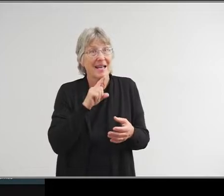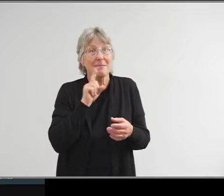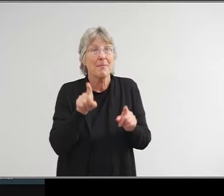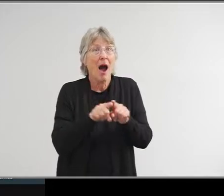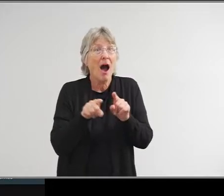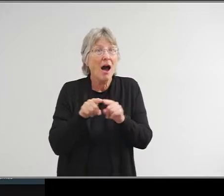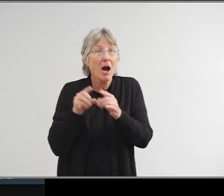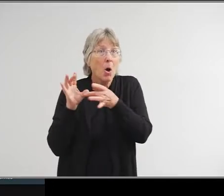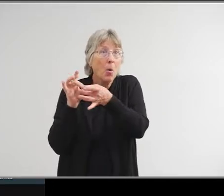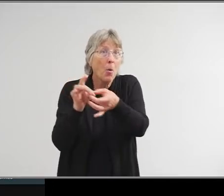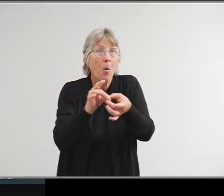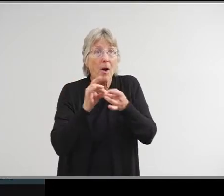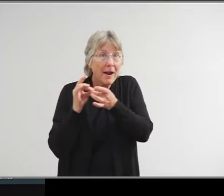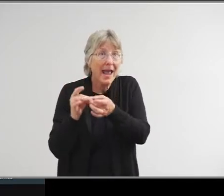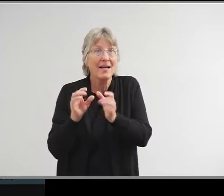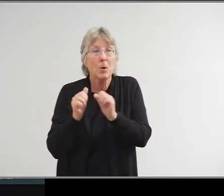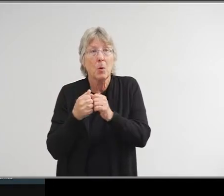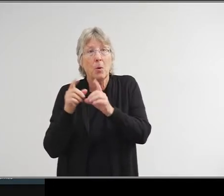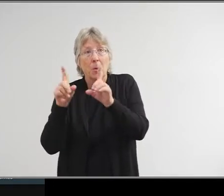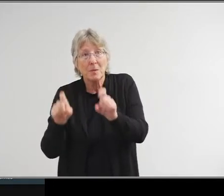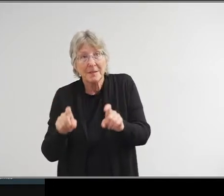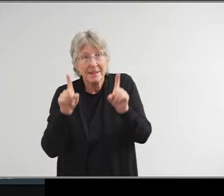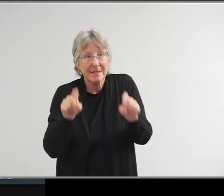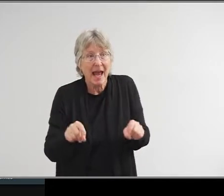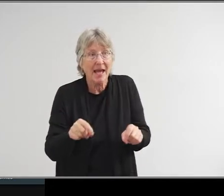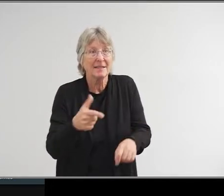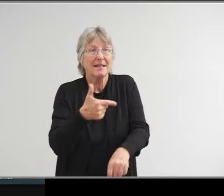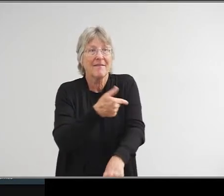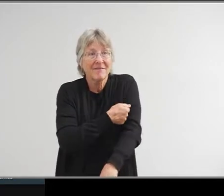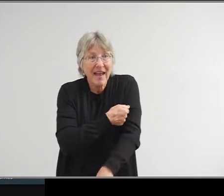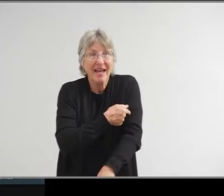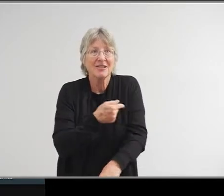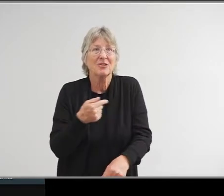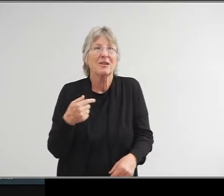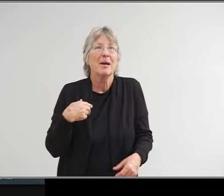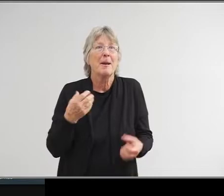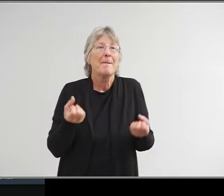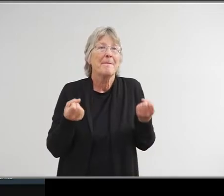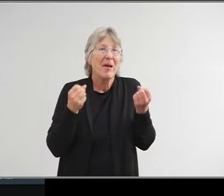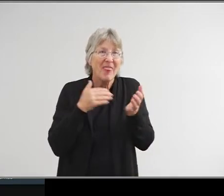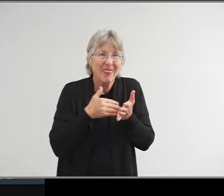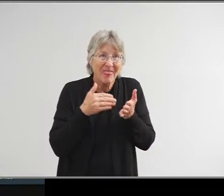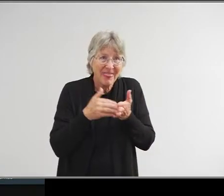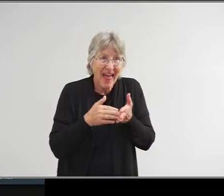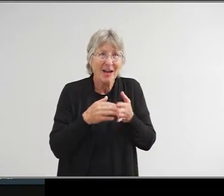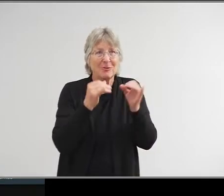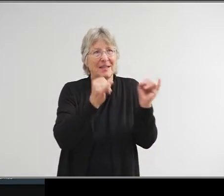of testing and vaccinating thousands of individuals on an ongoing basis.